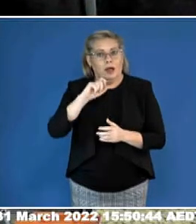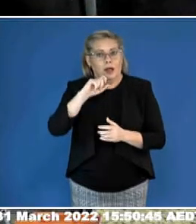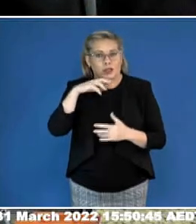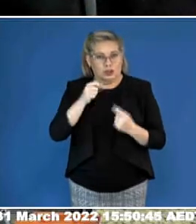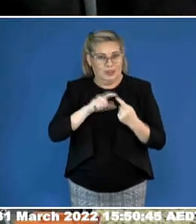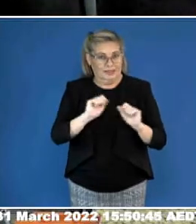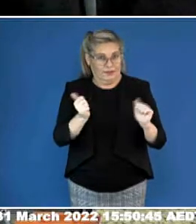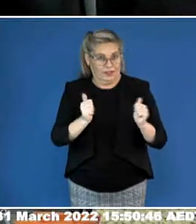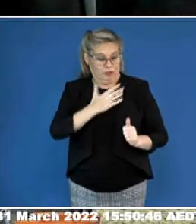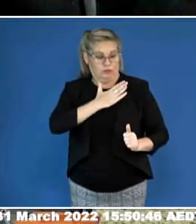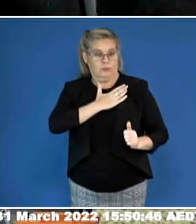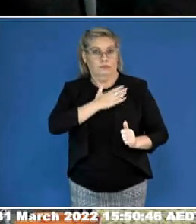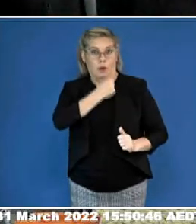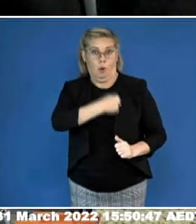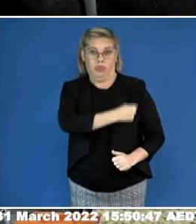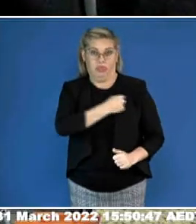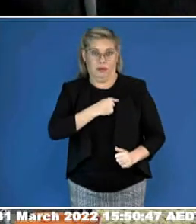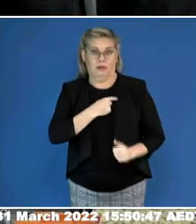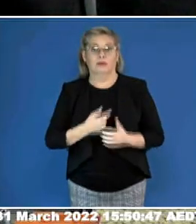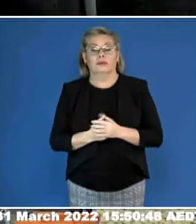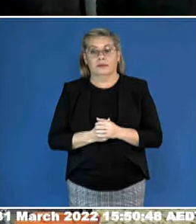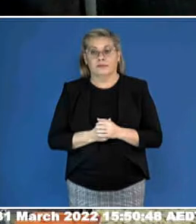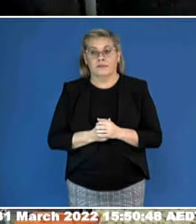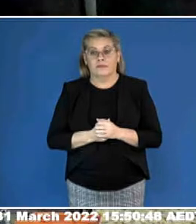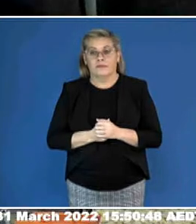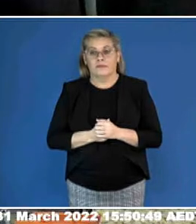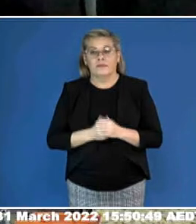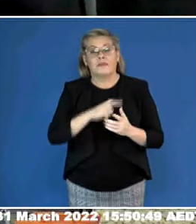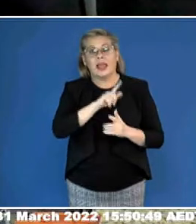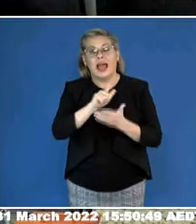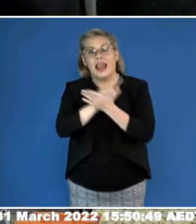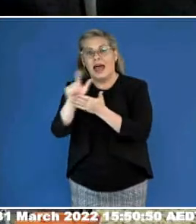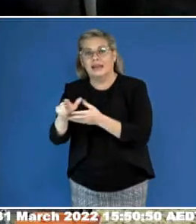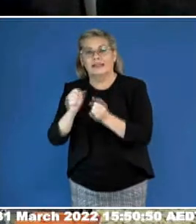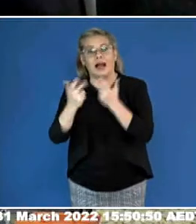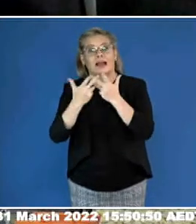So, Katie, I have introduced you, and you are going to give us some opening remarks.